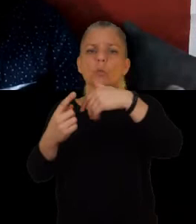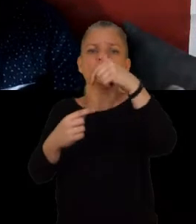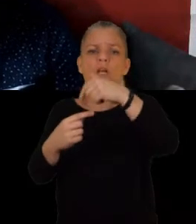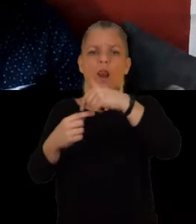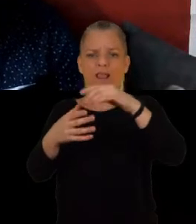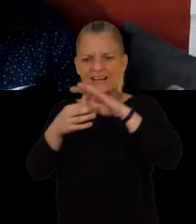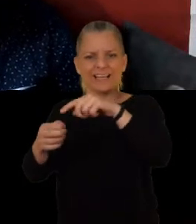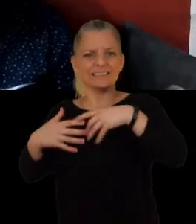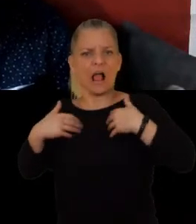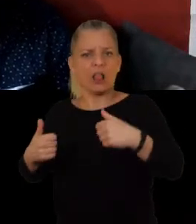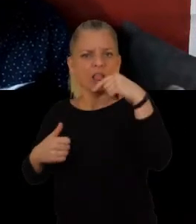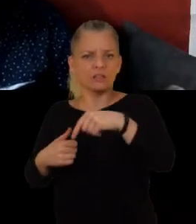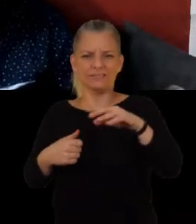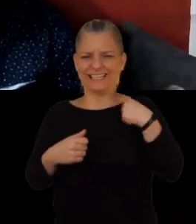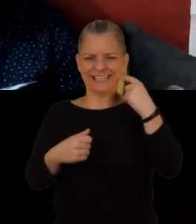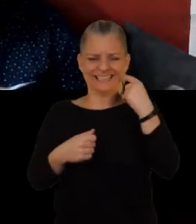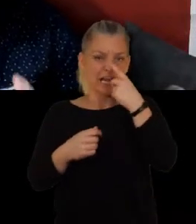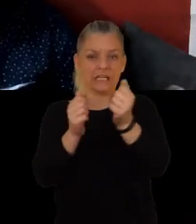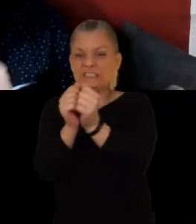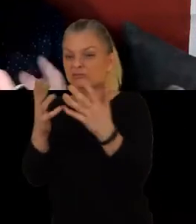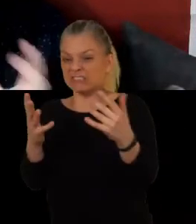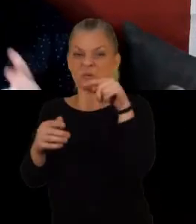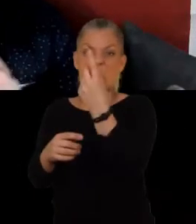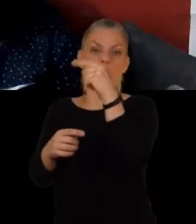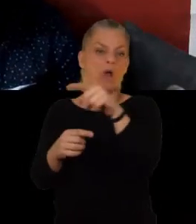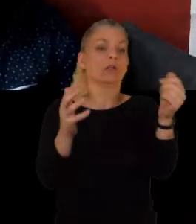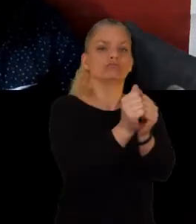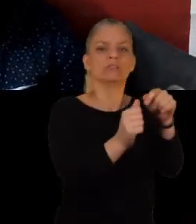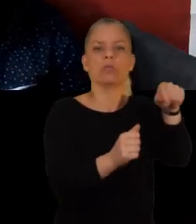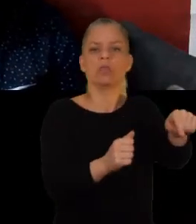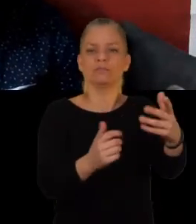determinants of health and you know we can easily start to disagree with one another but if we're